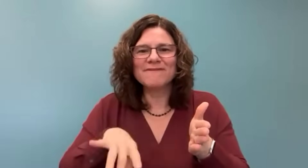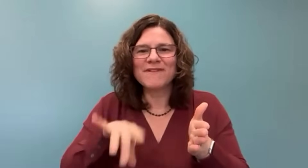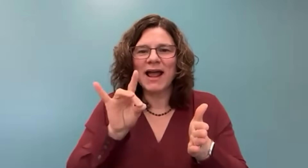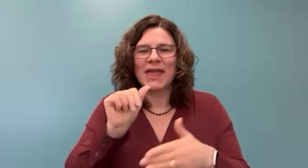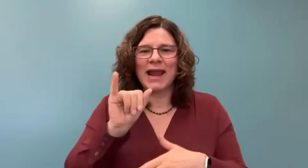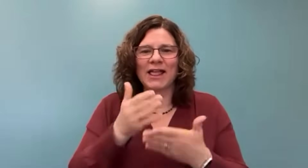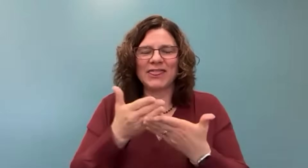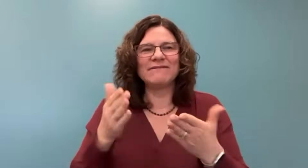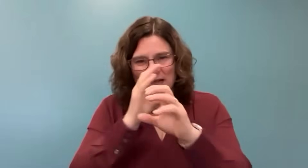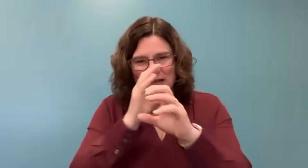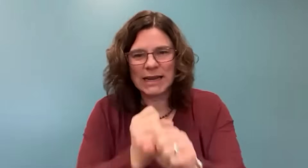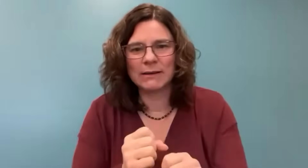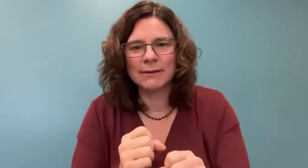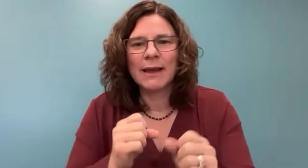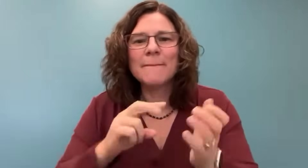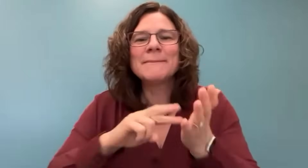I’m finding this AI thing fascinating.